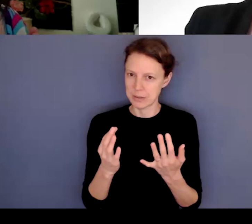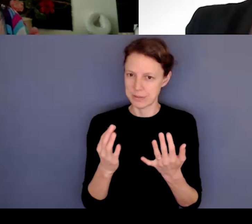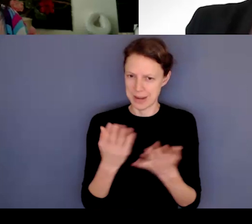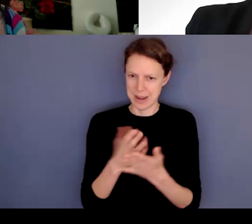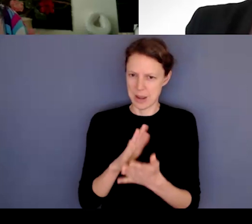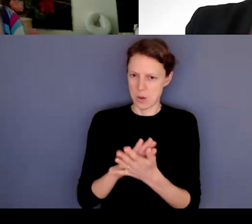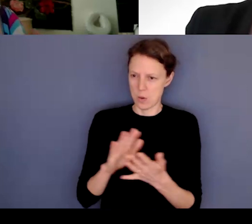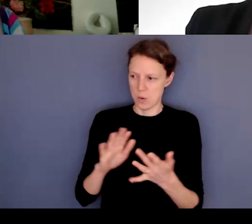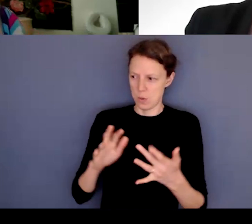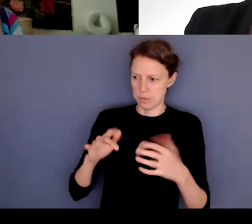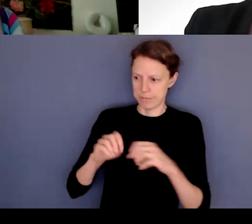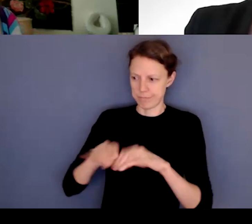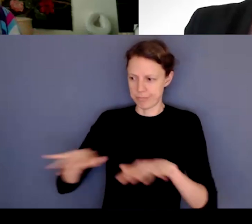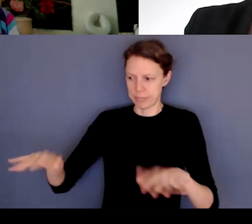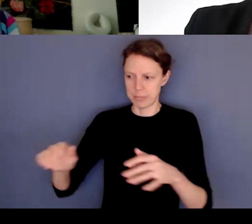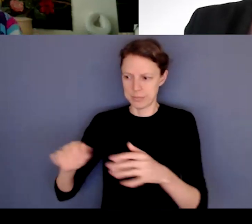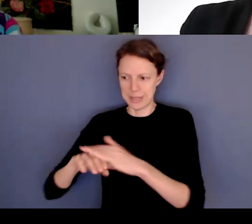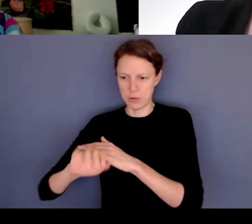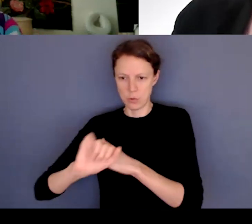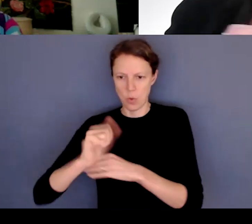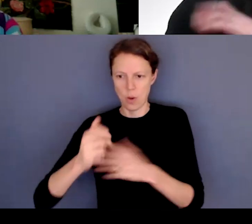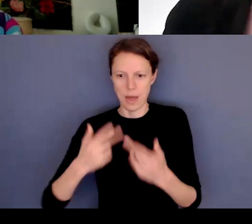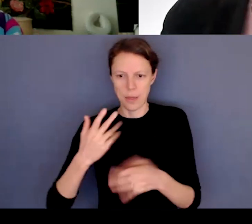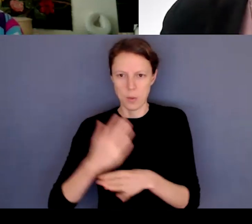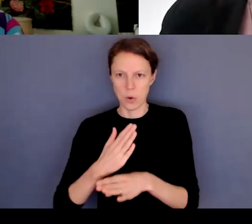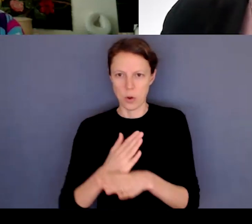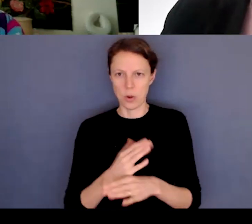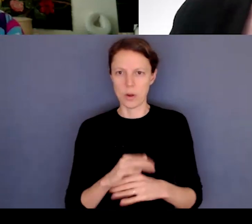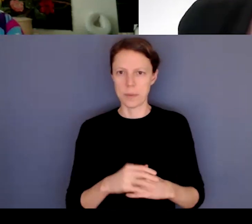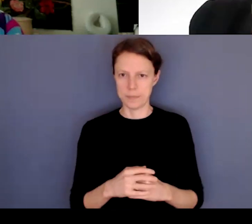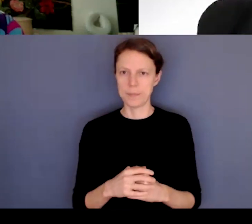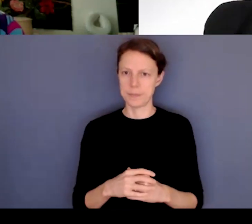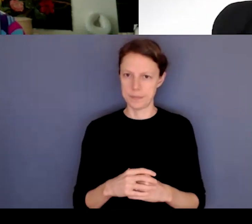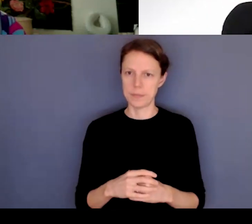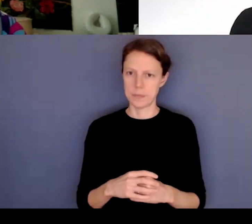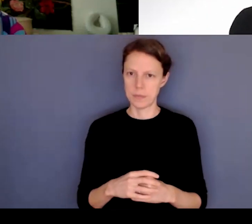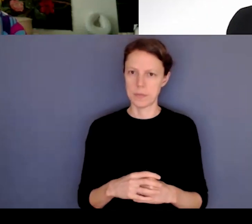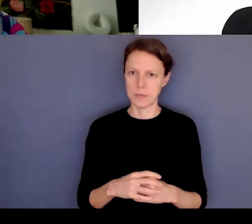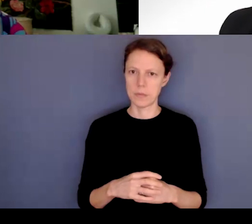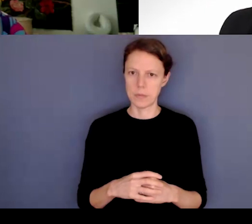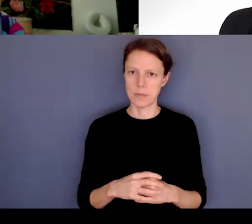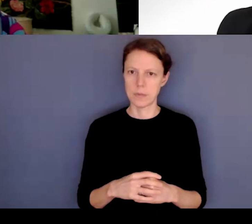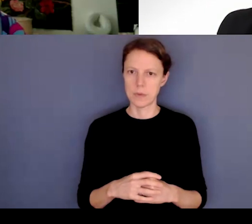Yes, absolutely. We know that the more of something there is obviously, the more traction it will get. So whenever we're